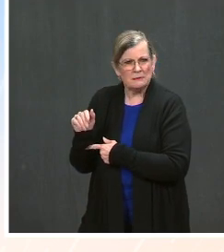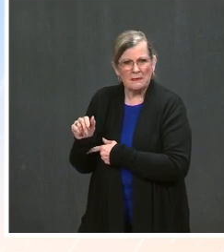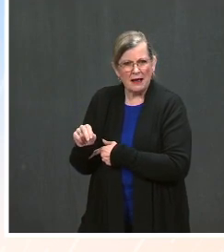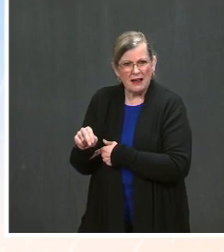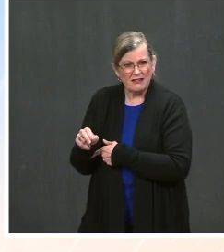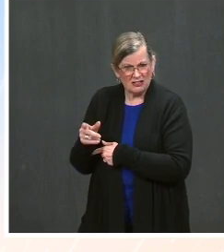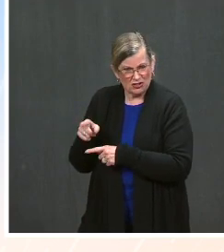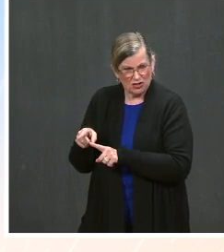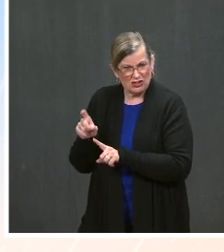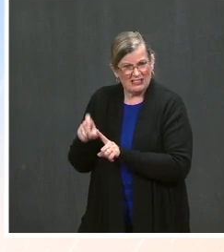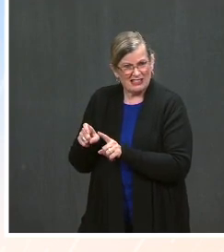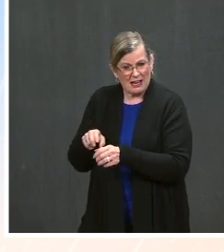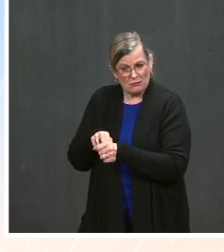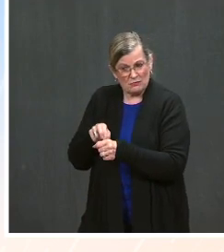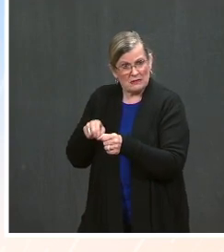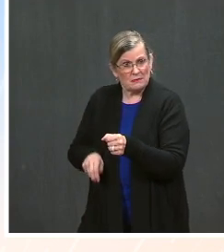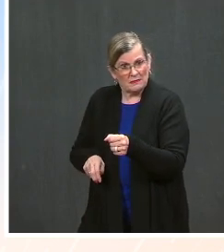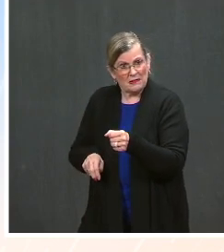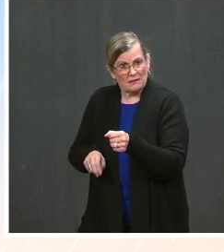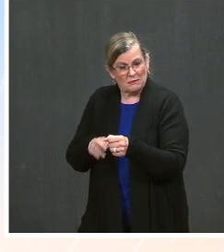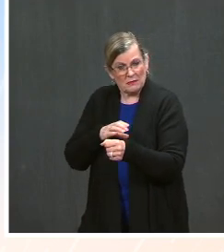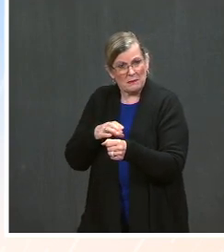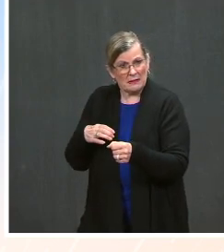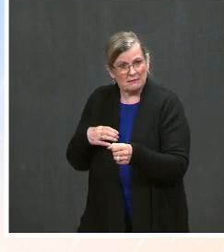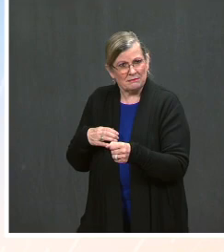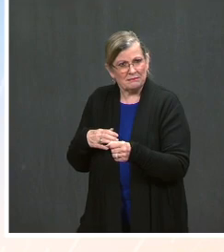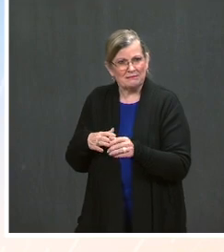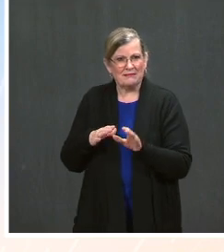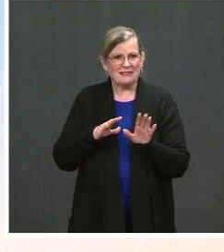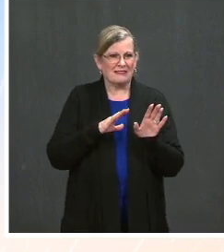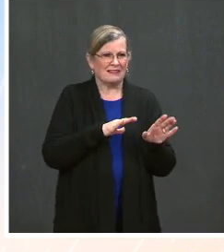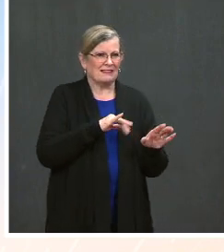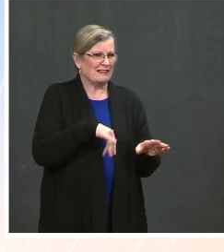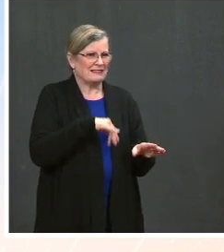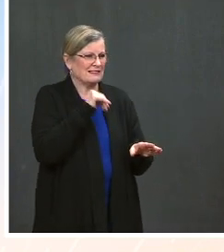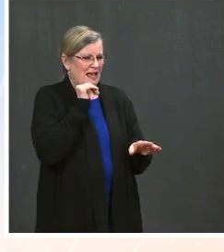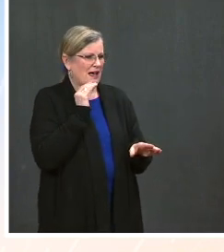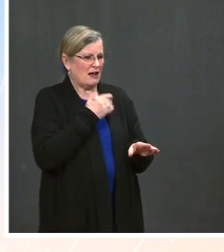that we'll let leaders in Congress make. Go ahead. The Press: Thank you, ma'am. A couple quick questions.